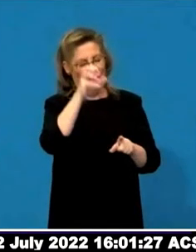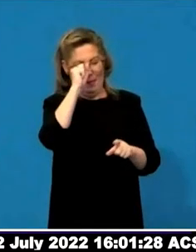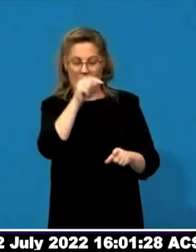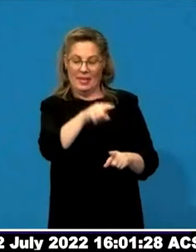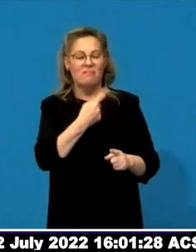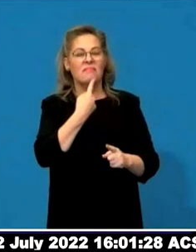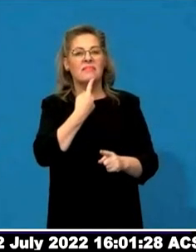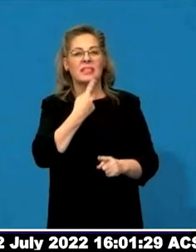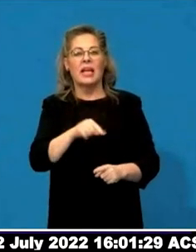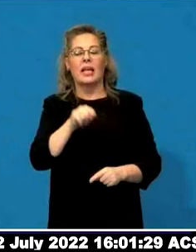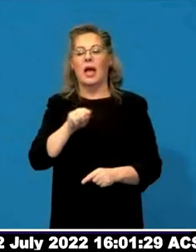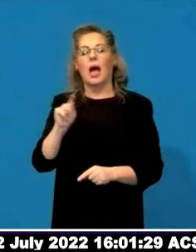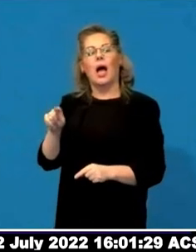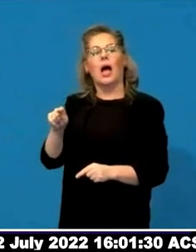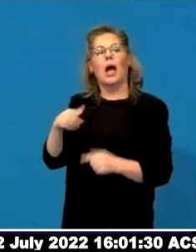he had a touch of rheumatic fever.